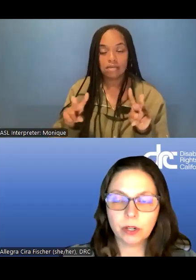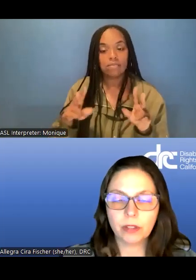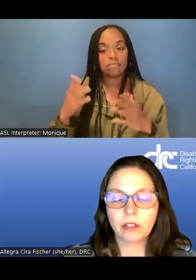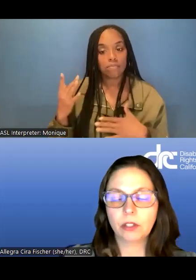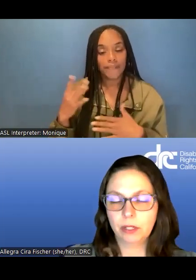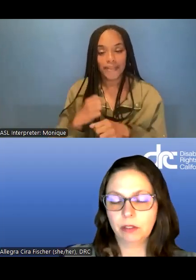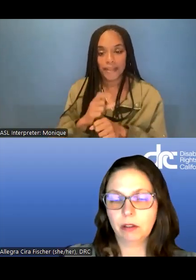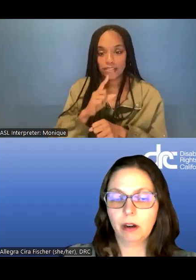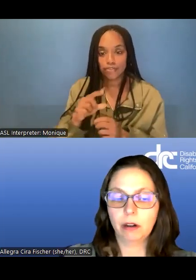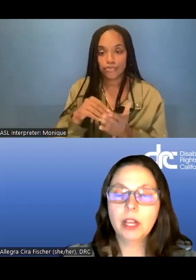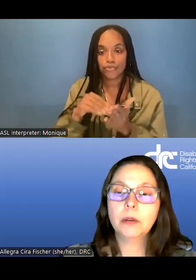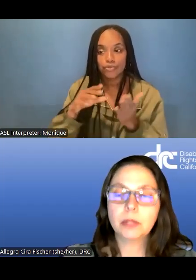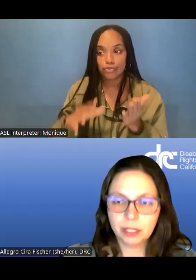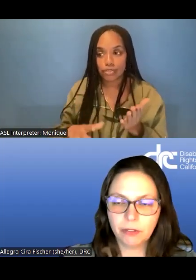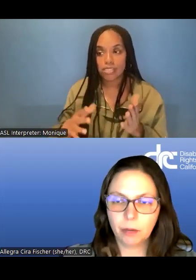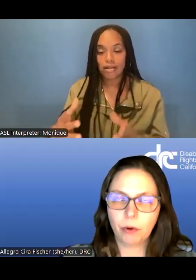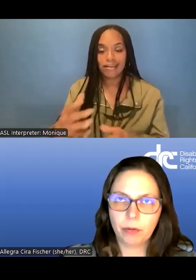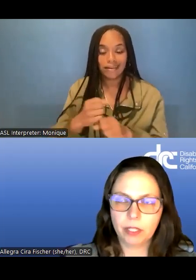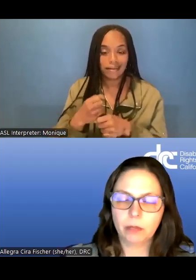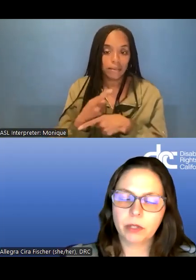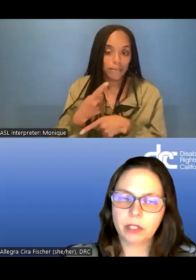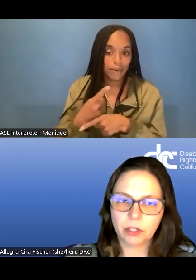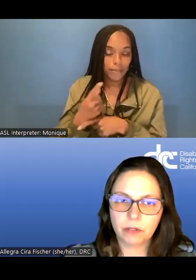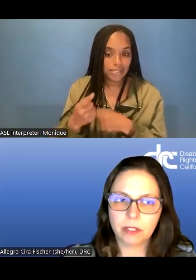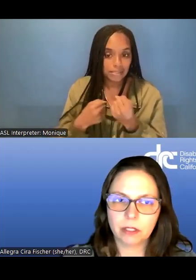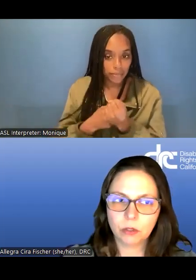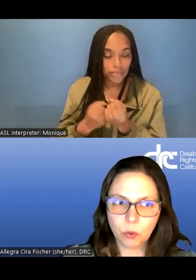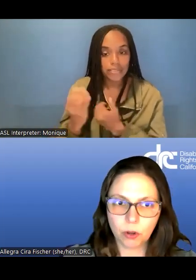that students are receiving appropriate supports and services in school.